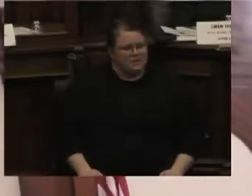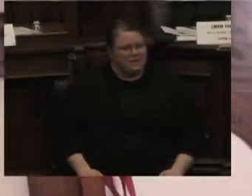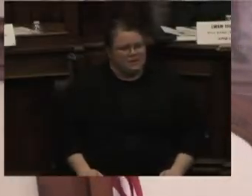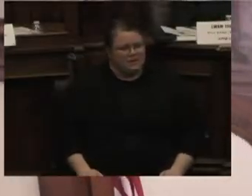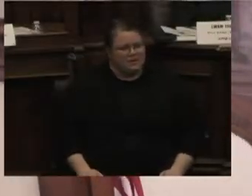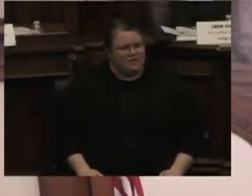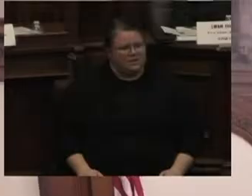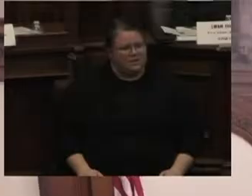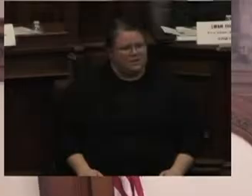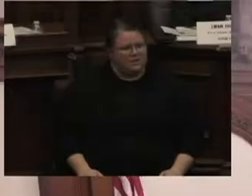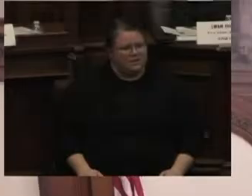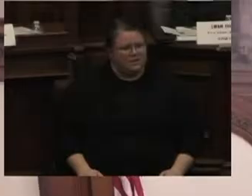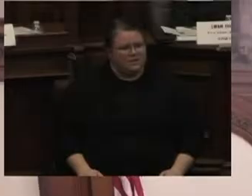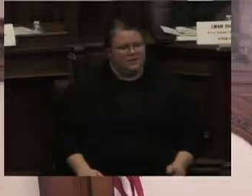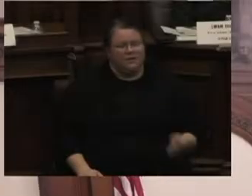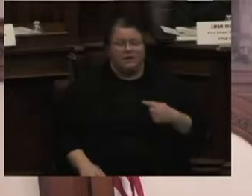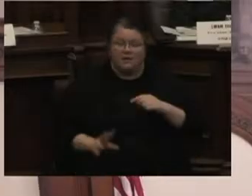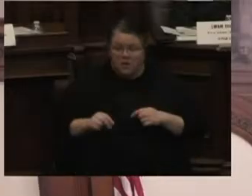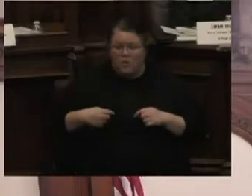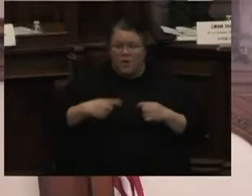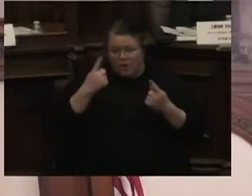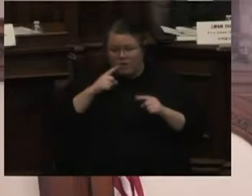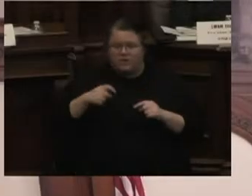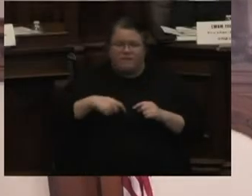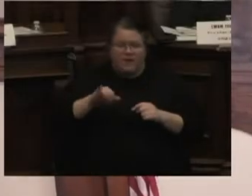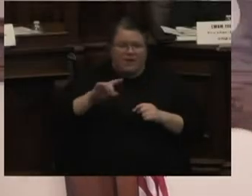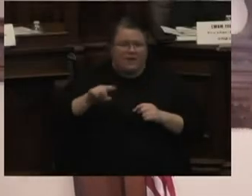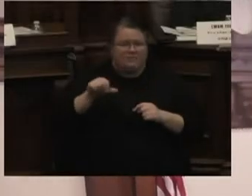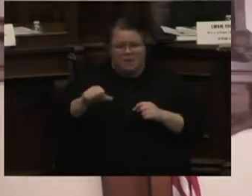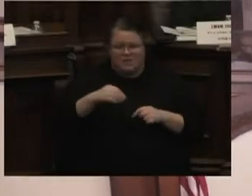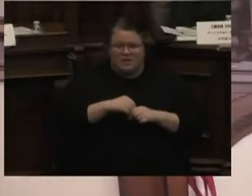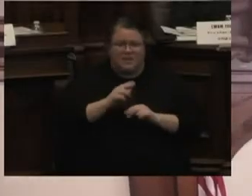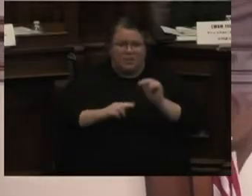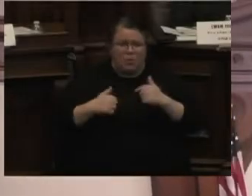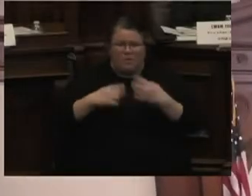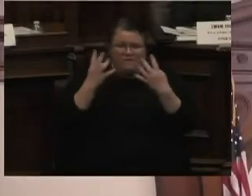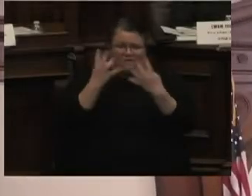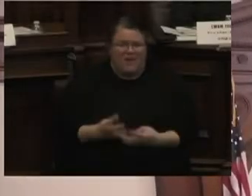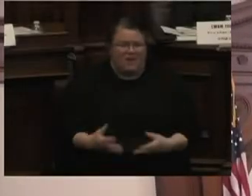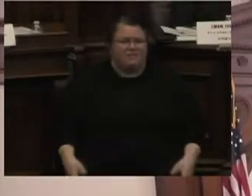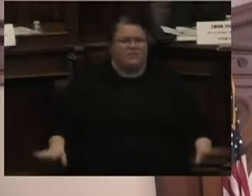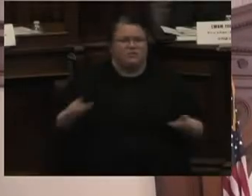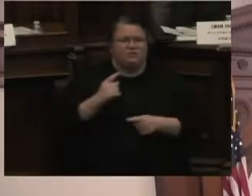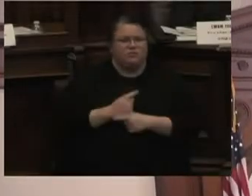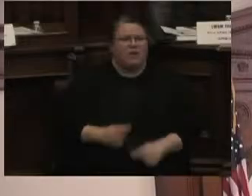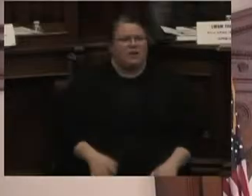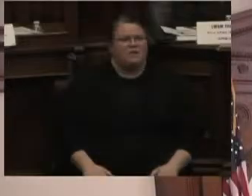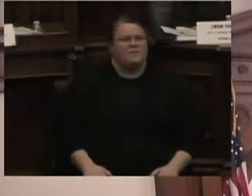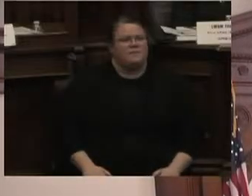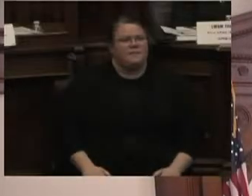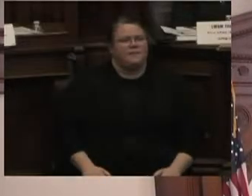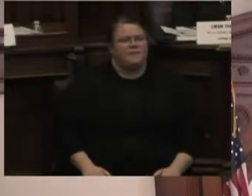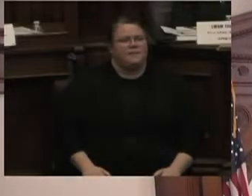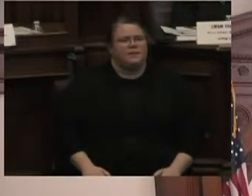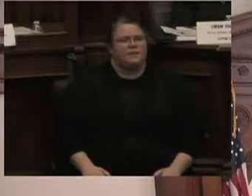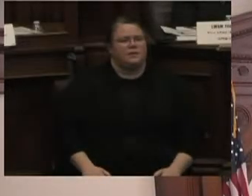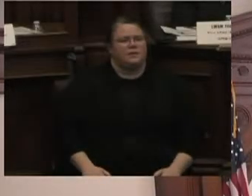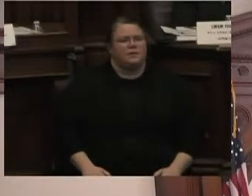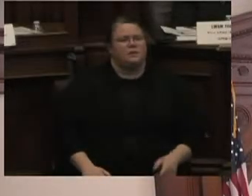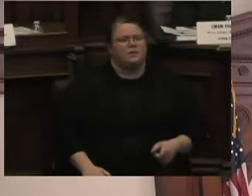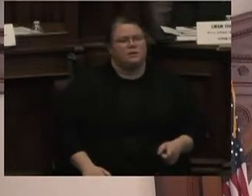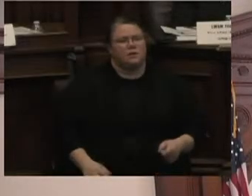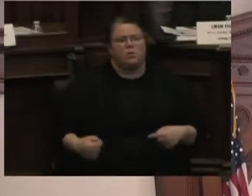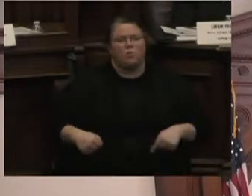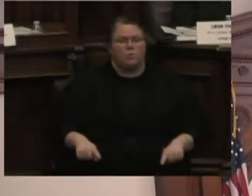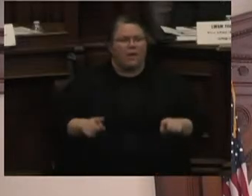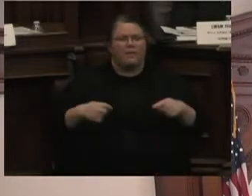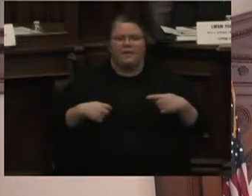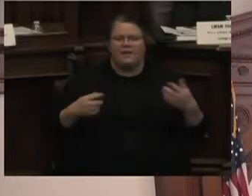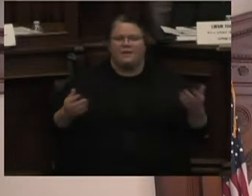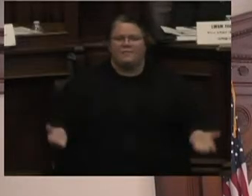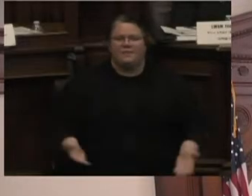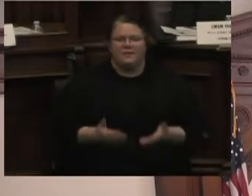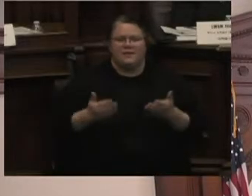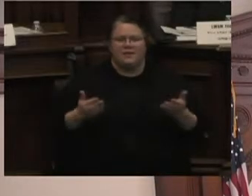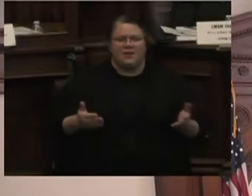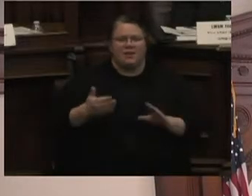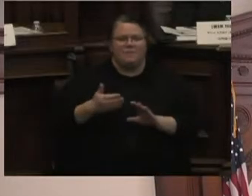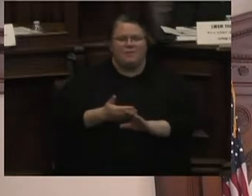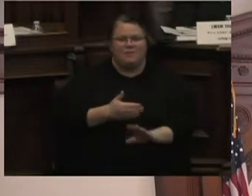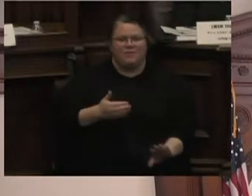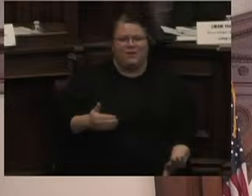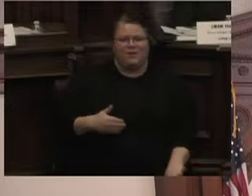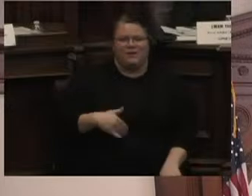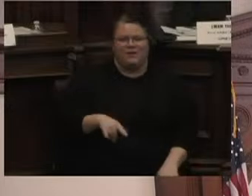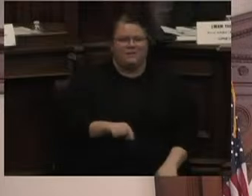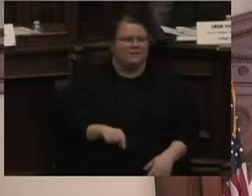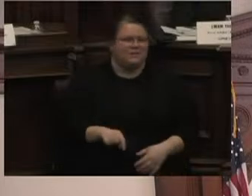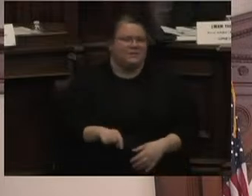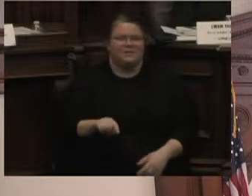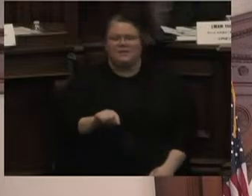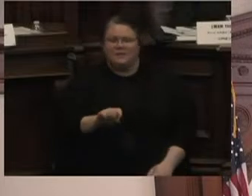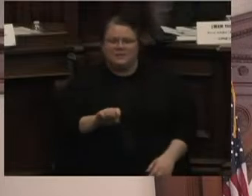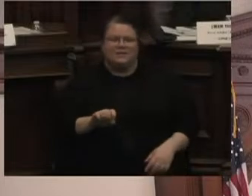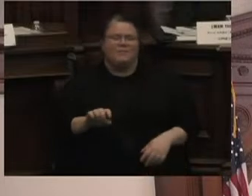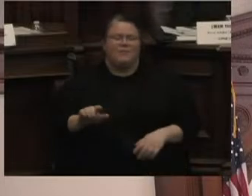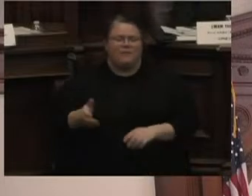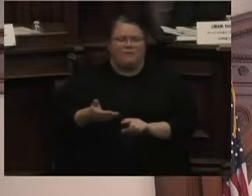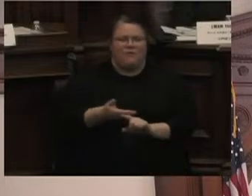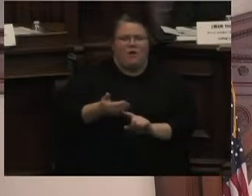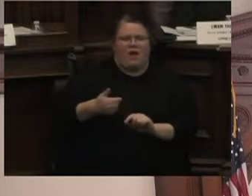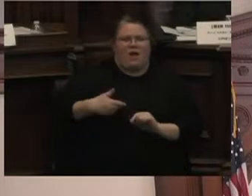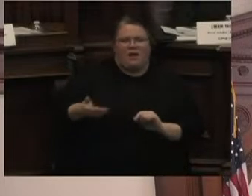evening. While I'm up here, I